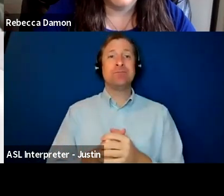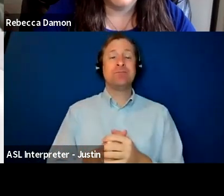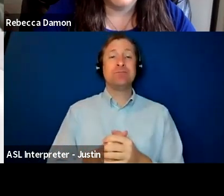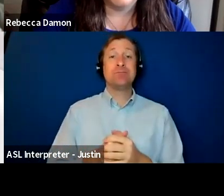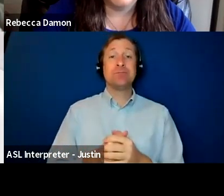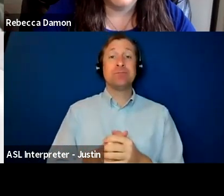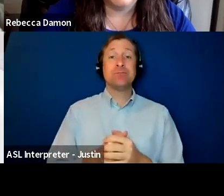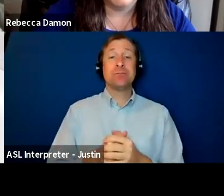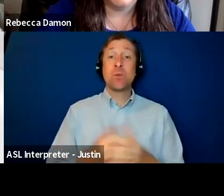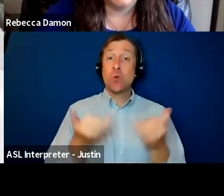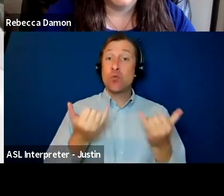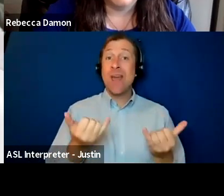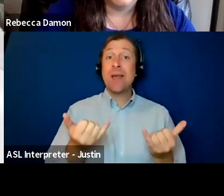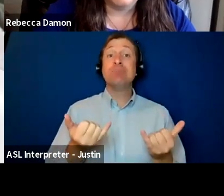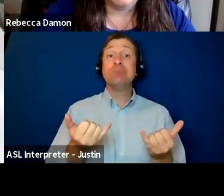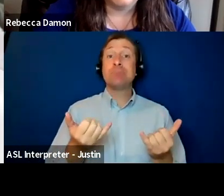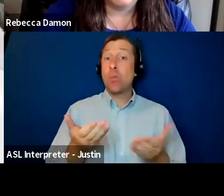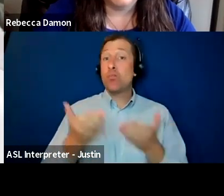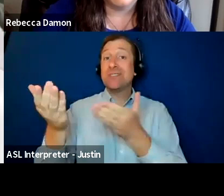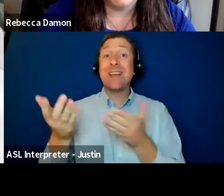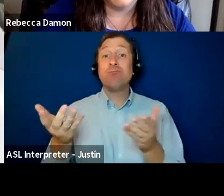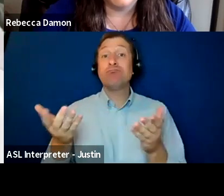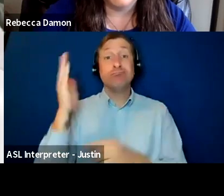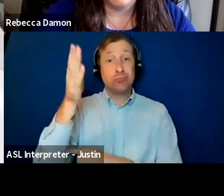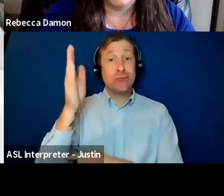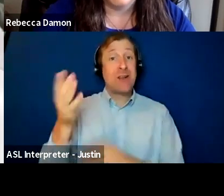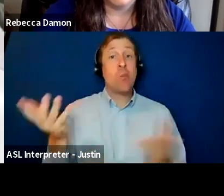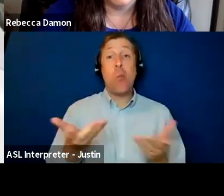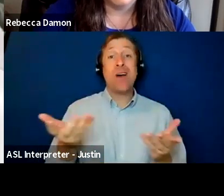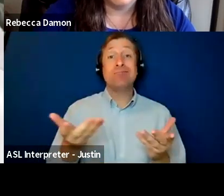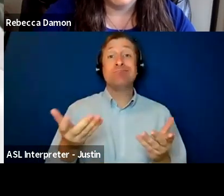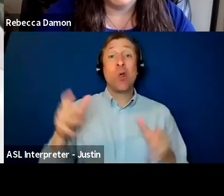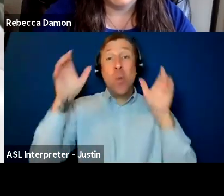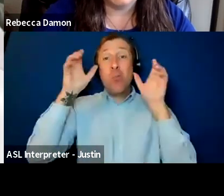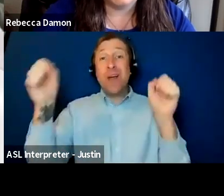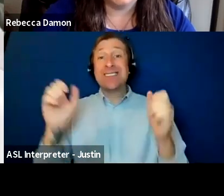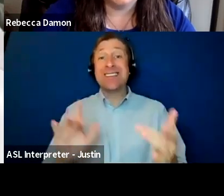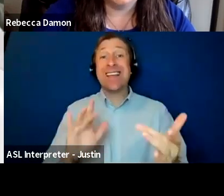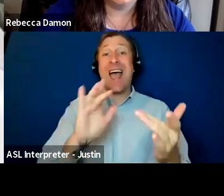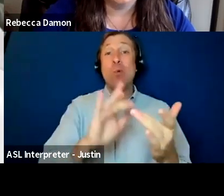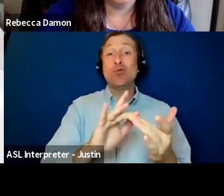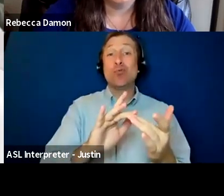on Education, Outreach and Engagement livestream, "A Return to Work: Putting Protocols into Practice."